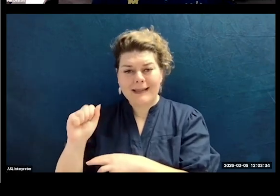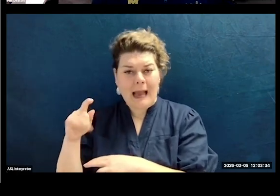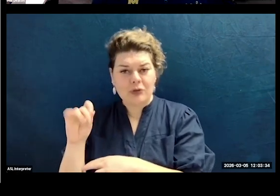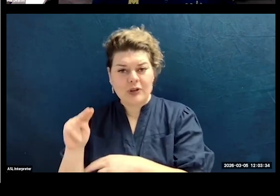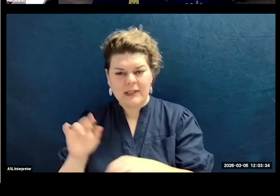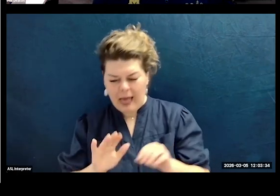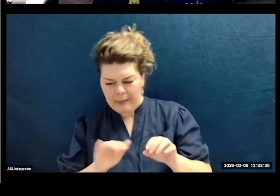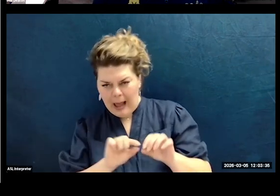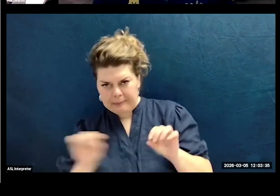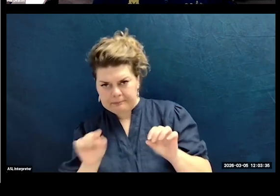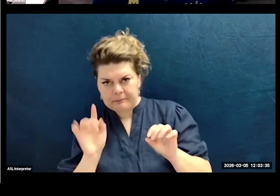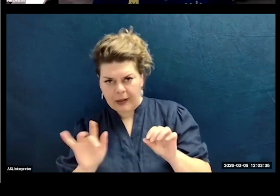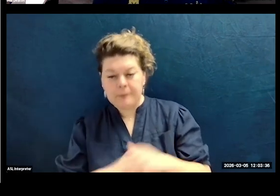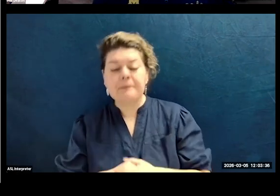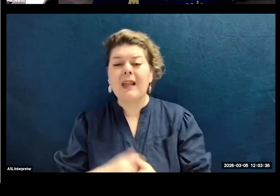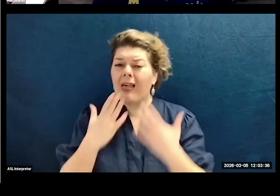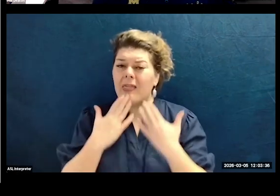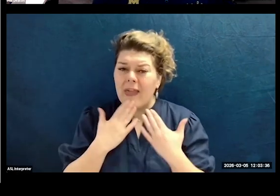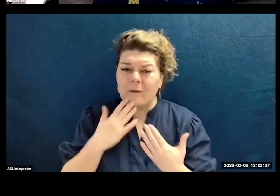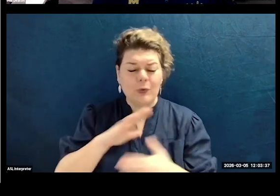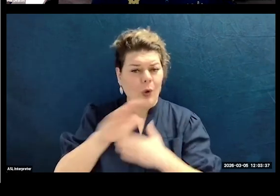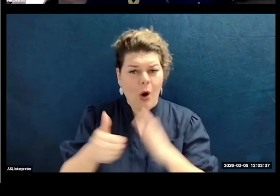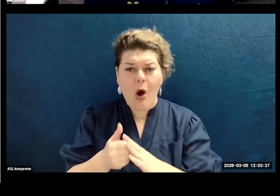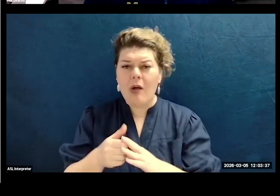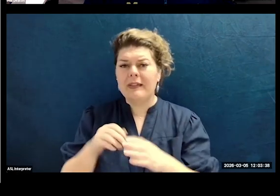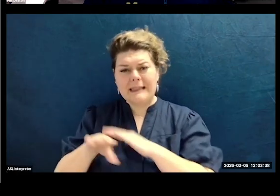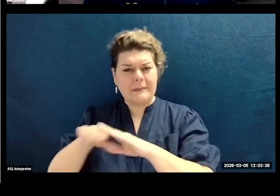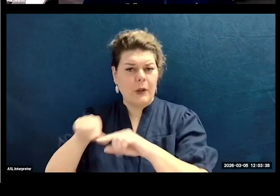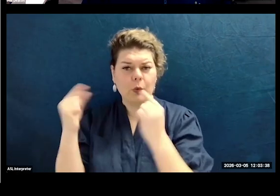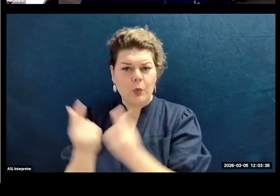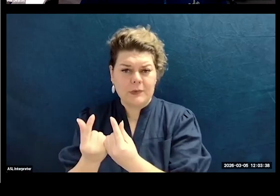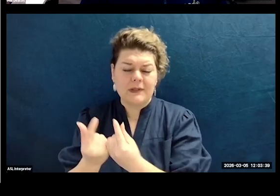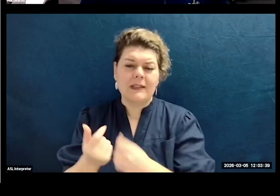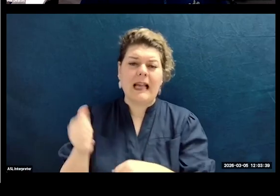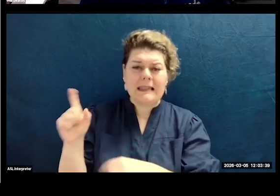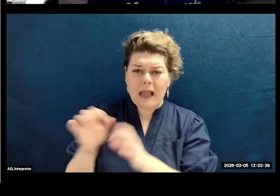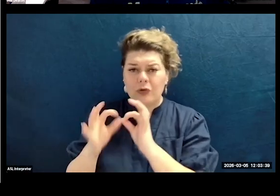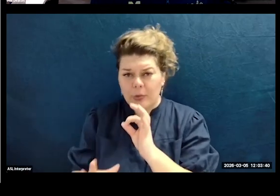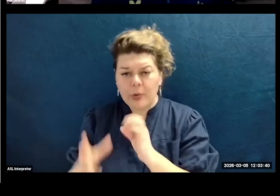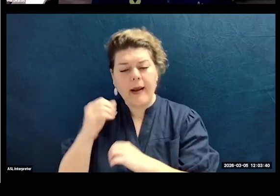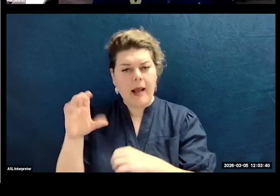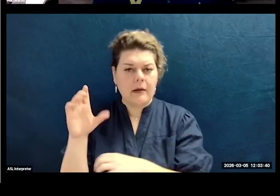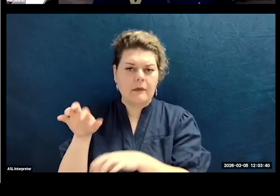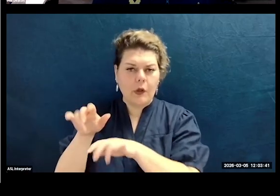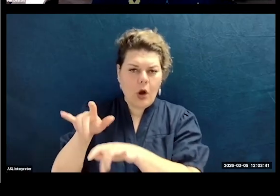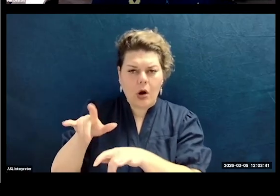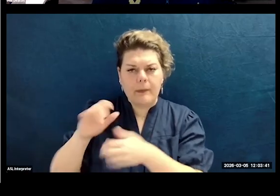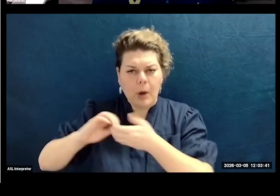And we're very thankful to our accessibility groups in the American Sign Language interpreters and our CART partners today for providing service.